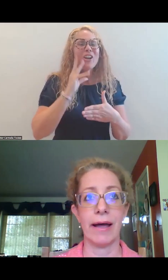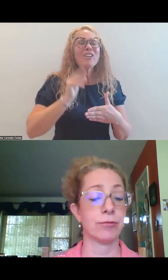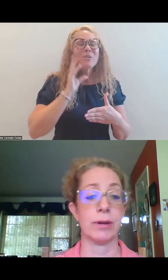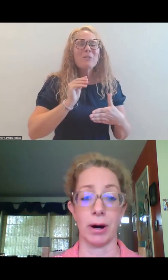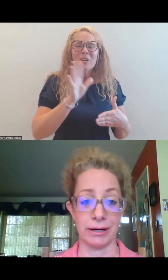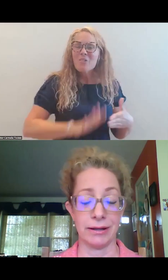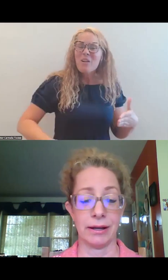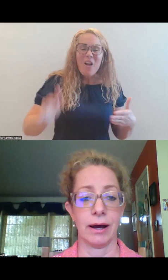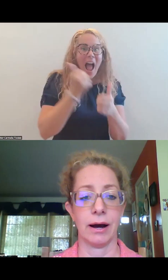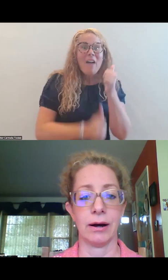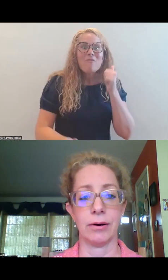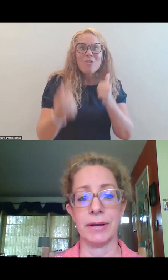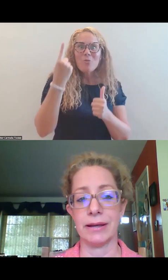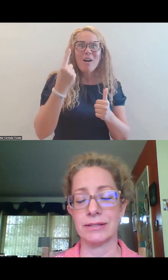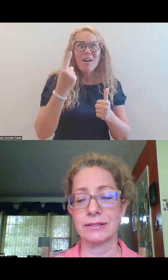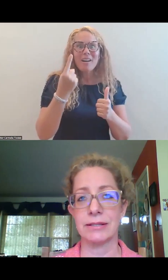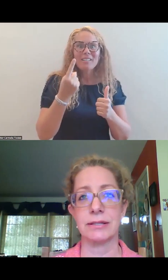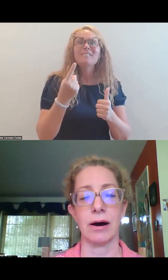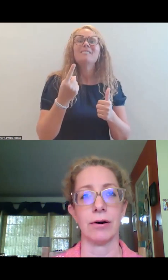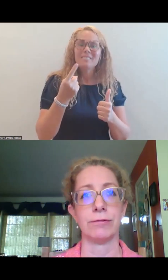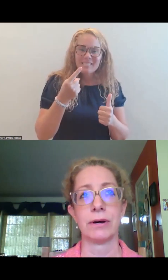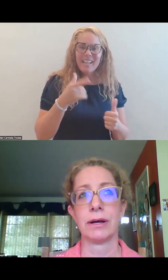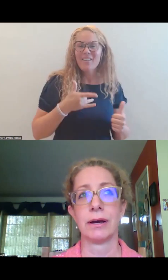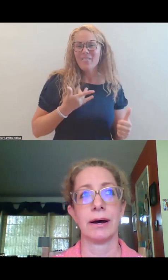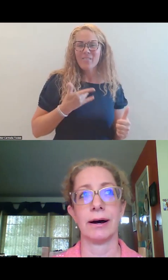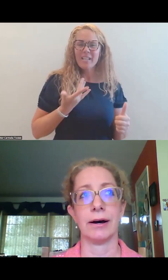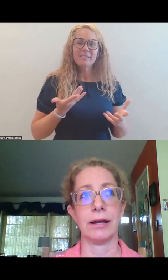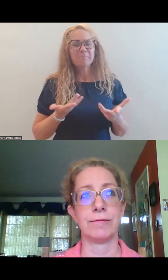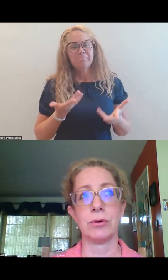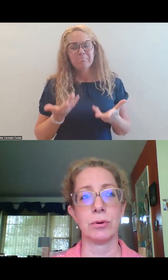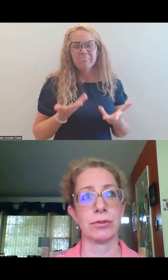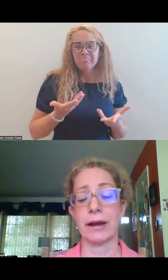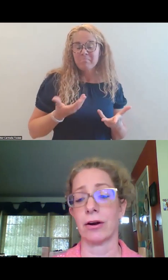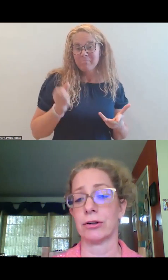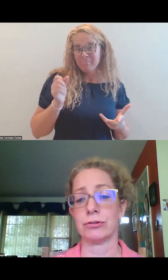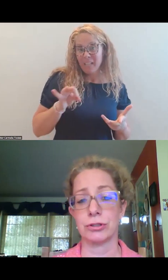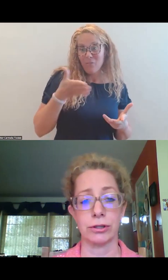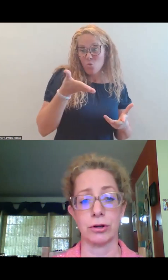EVERYONE, IN THE SENSE OF IF YOU WERE THERE AND YOU SAW THE